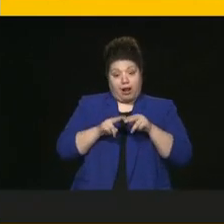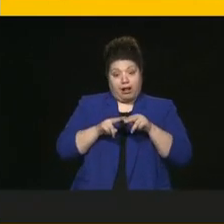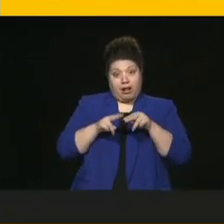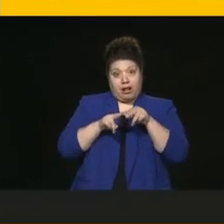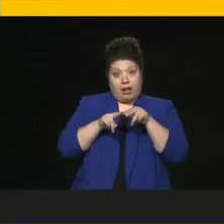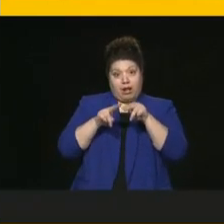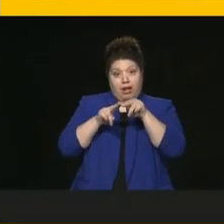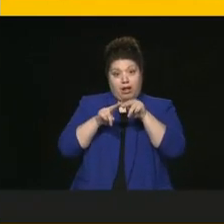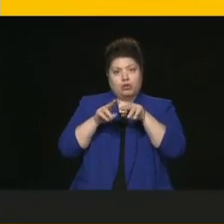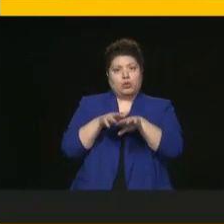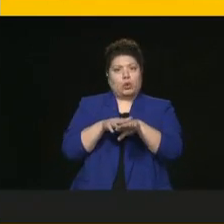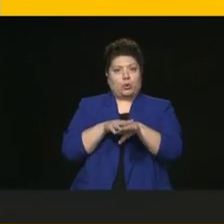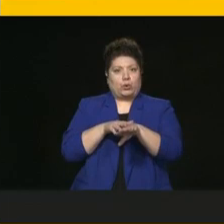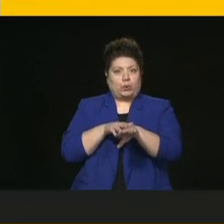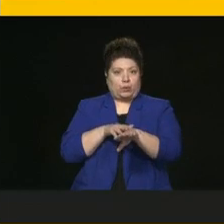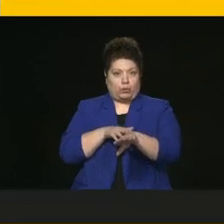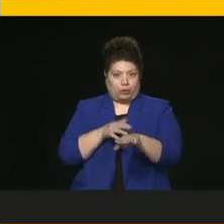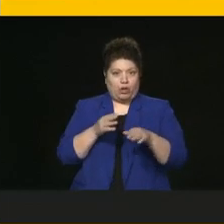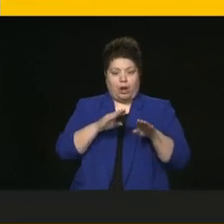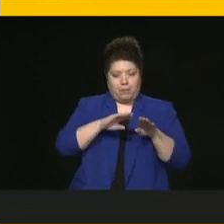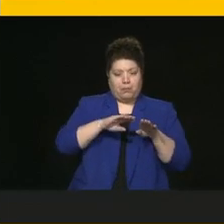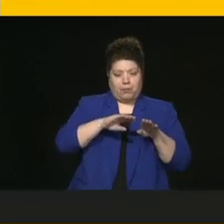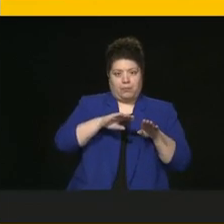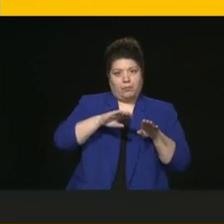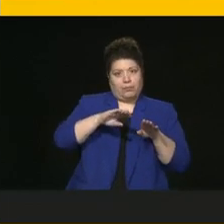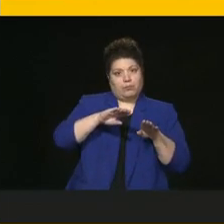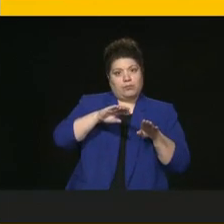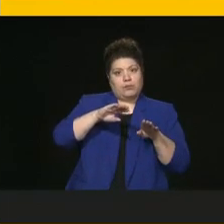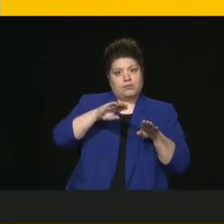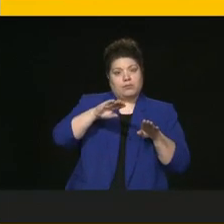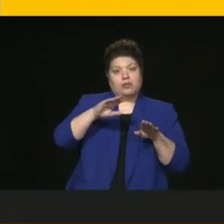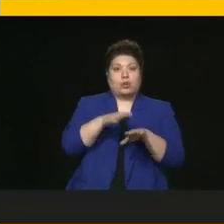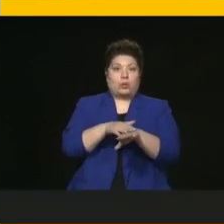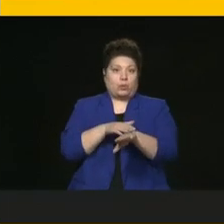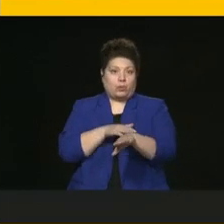SLOWED FOR SURE.